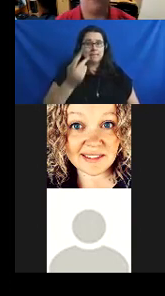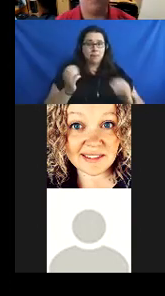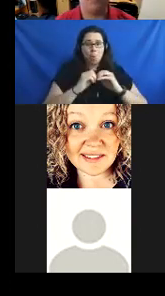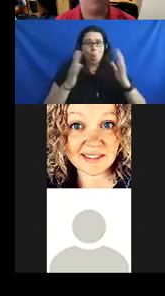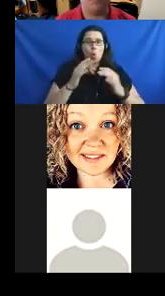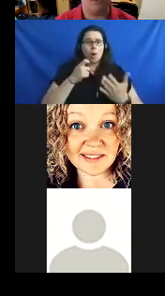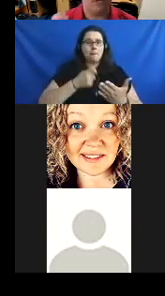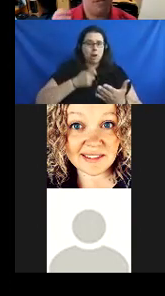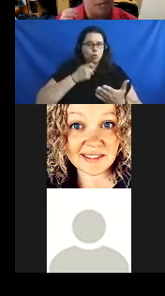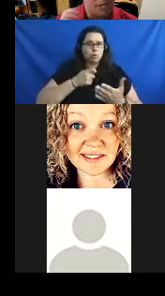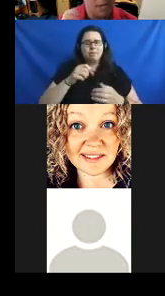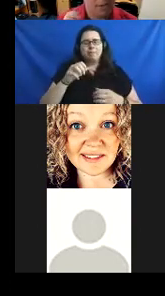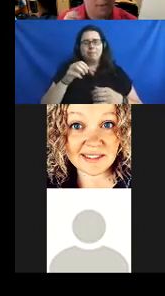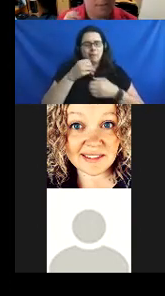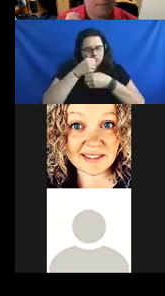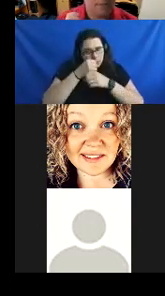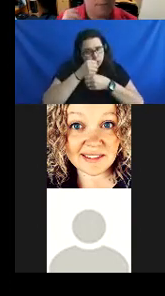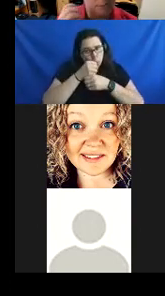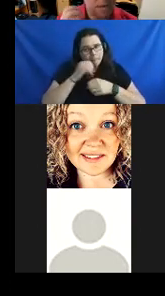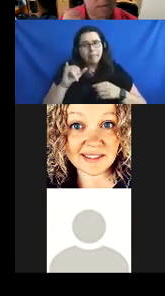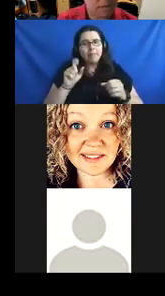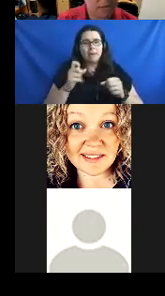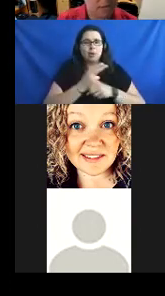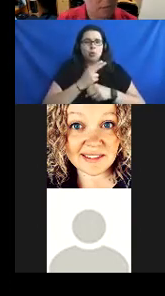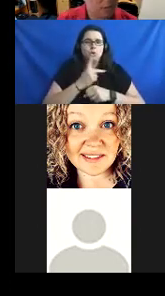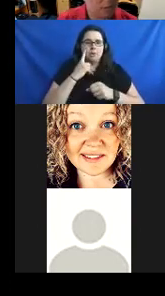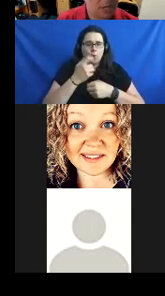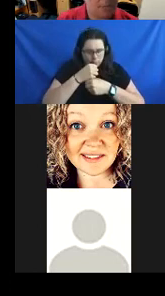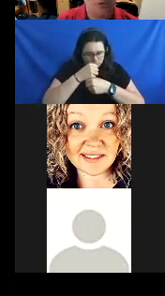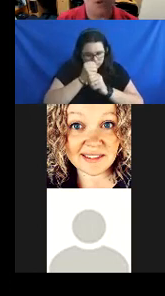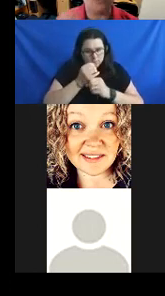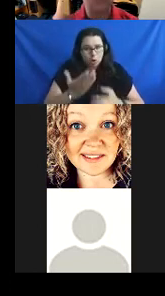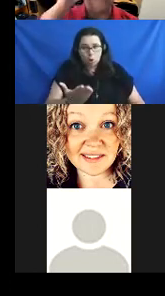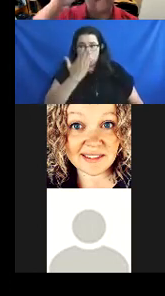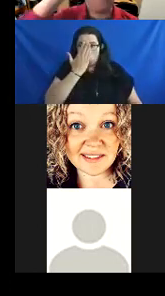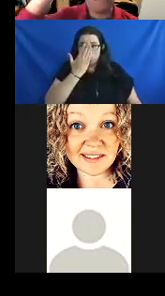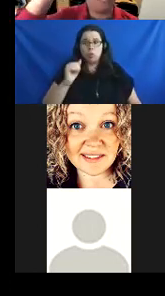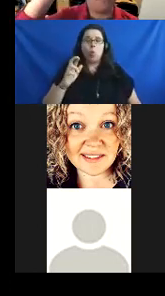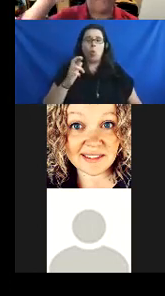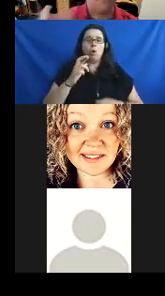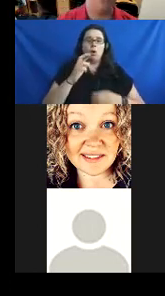THESE COULD BE USED FOR MAGNIFY CLOSE UP OR ALSO MAGNIFY AT A DISTANCE.